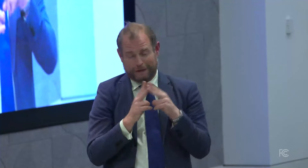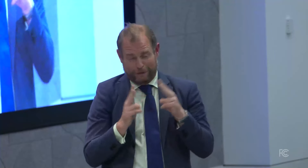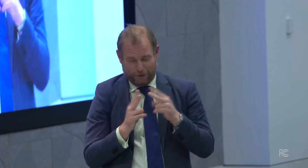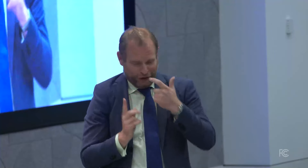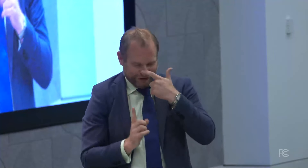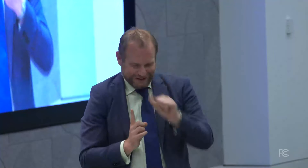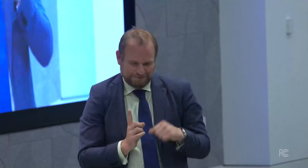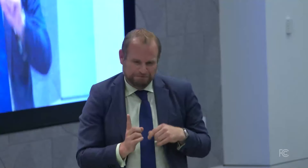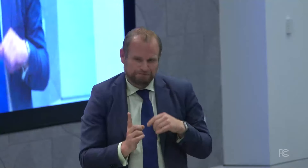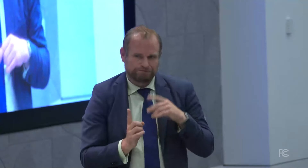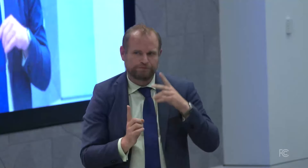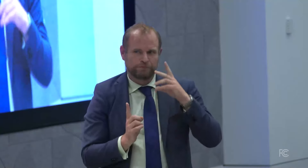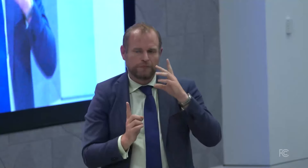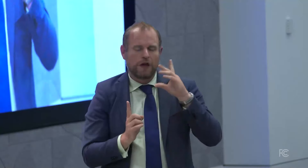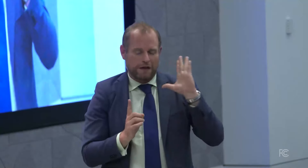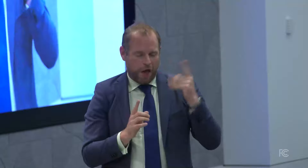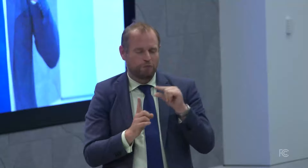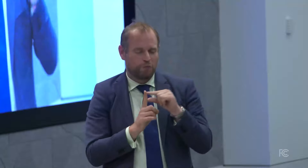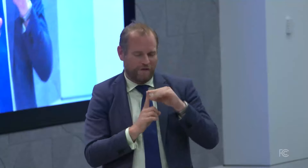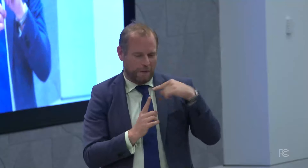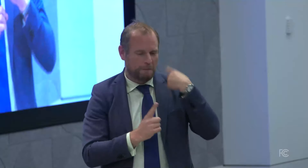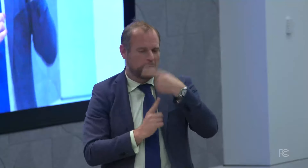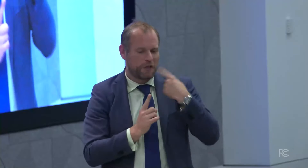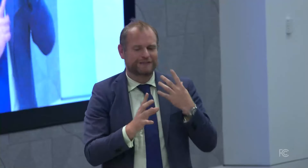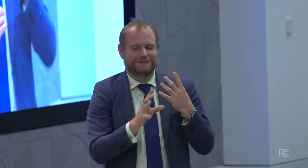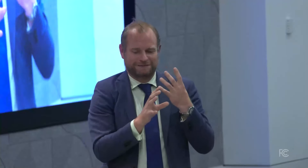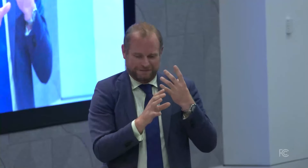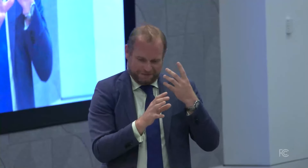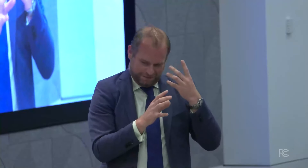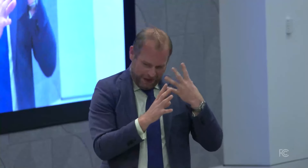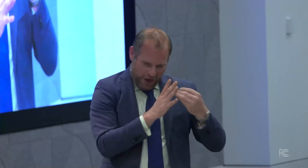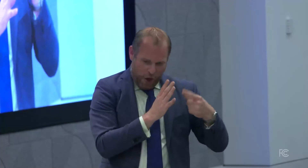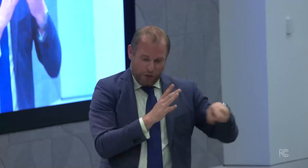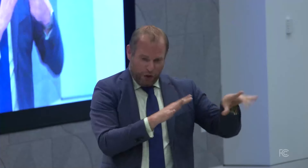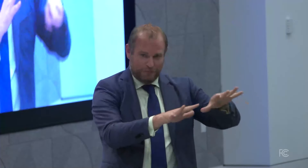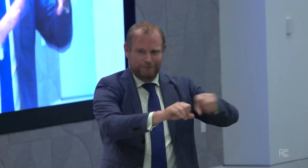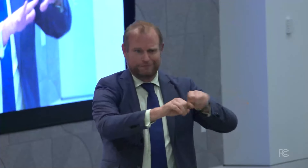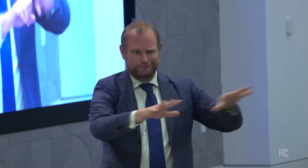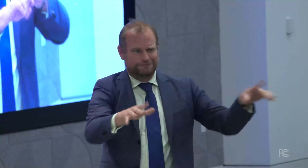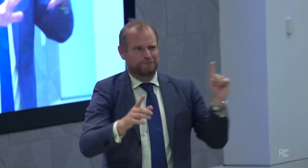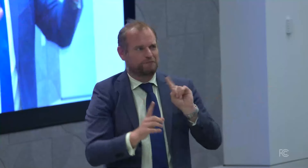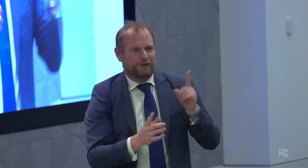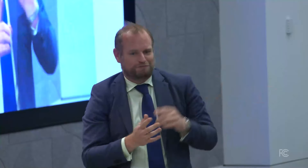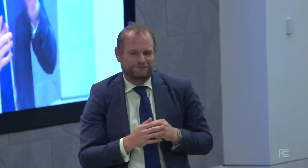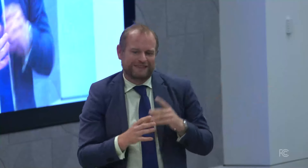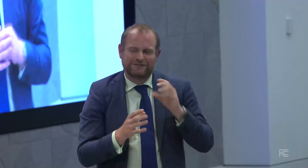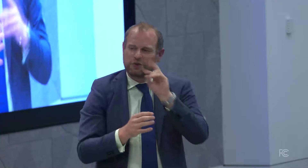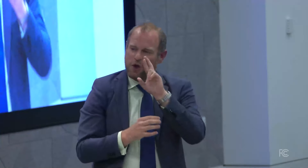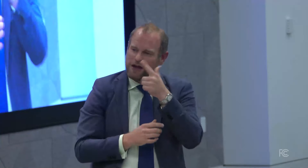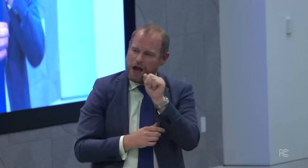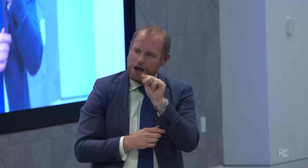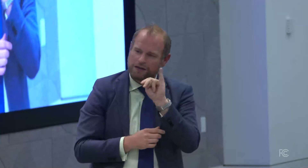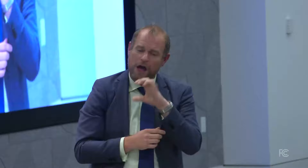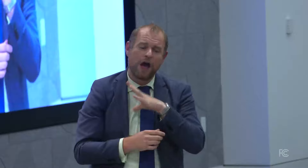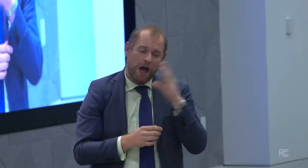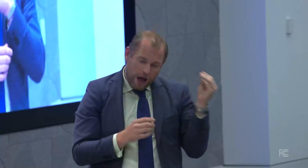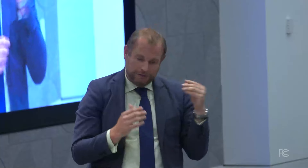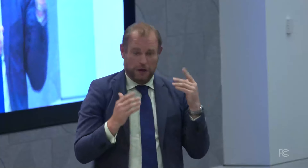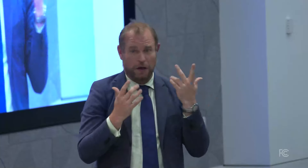TOLD THEM TO CALL US. AND SO THEY END UP CALLING US BECAUSE THEY HAVE BEEN REFERRED TO US. AND IT'S REALLY QUITE INTERESTING TO SEE THAT HAPPEN.